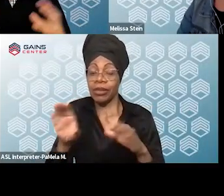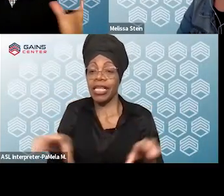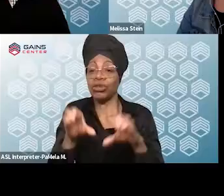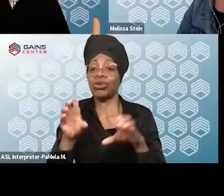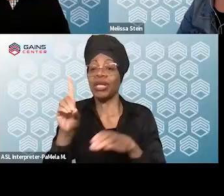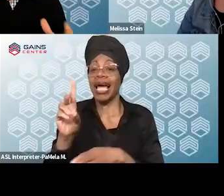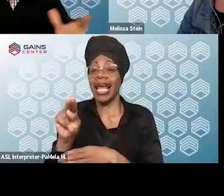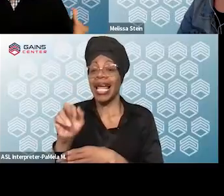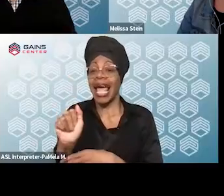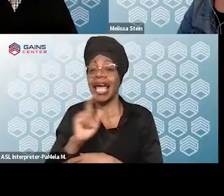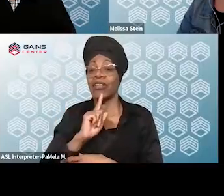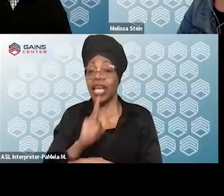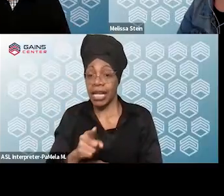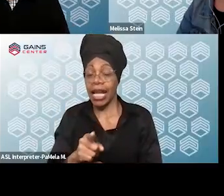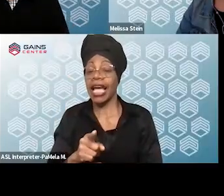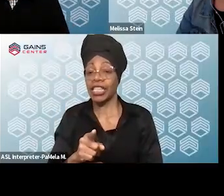or authenticated drug testing,